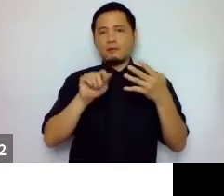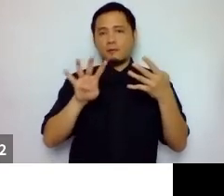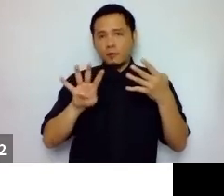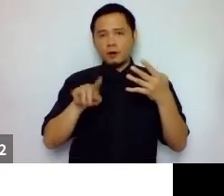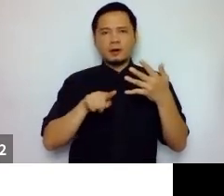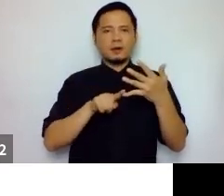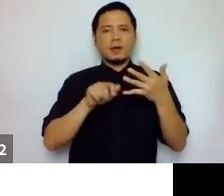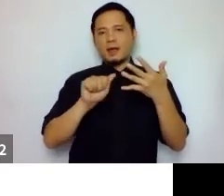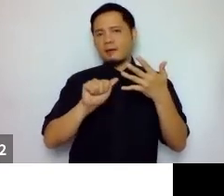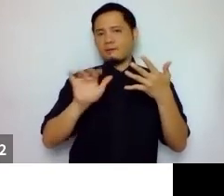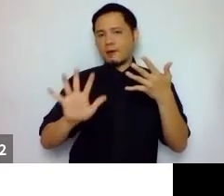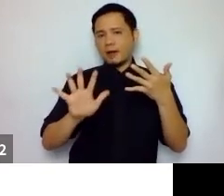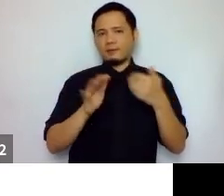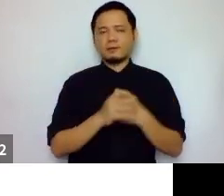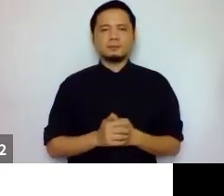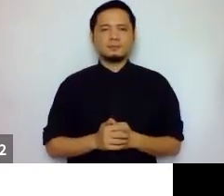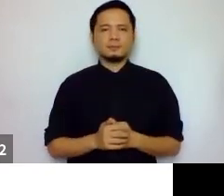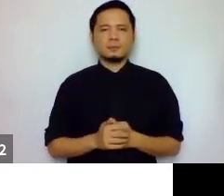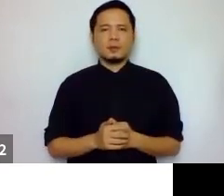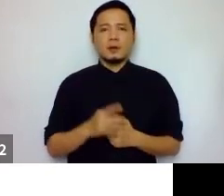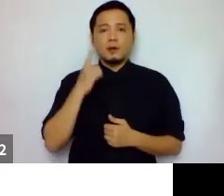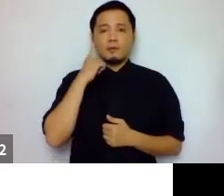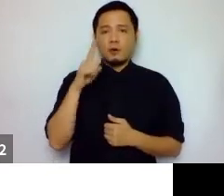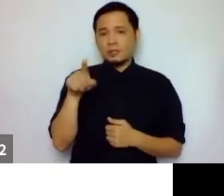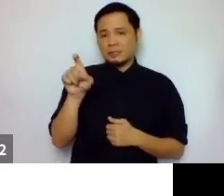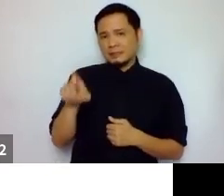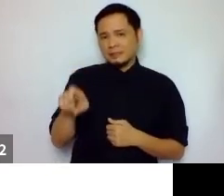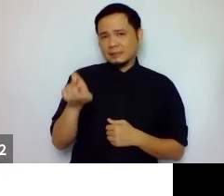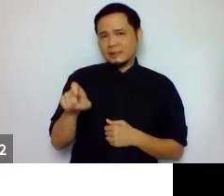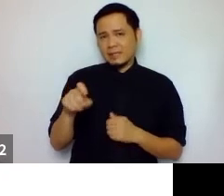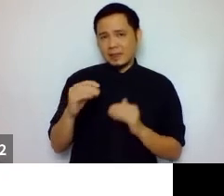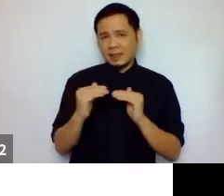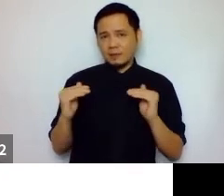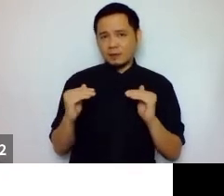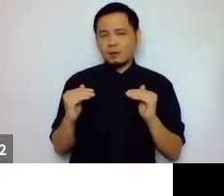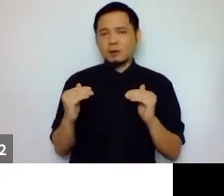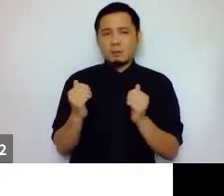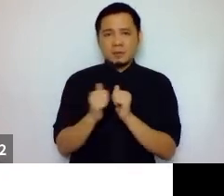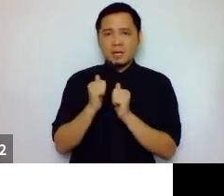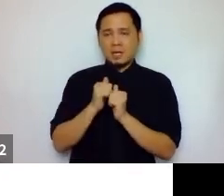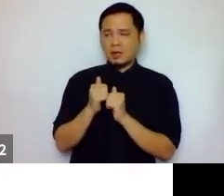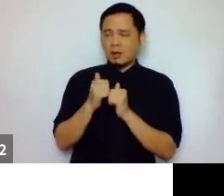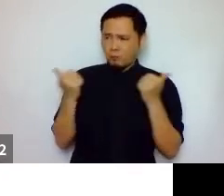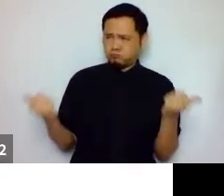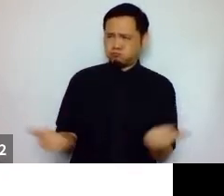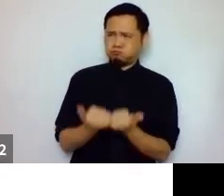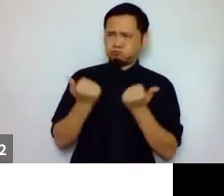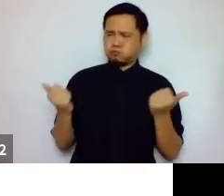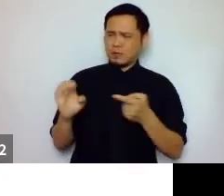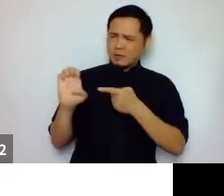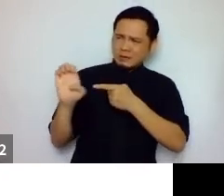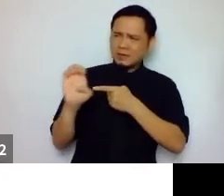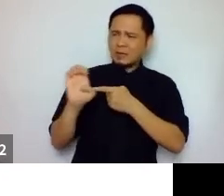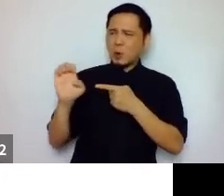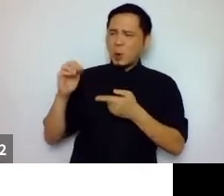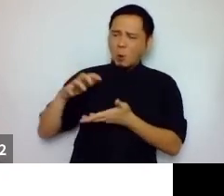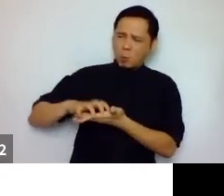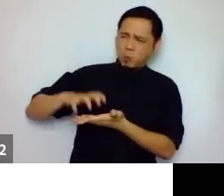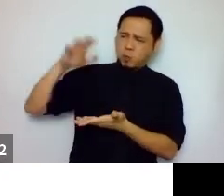When it comes to the demand stage, there might be many supplies outstripping the demand.